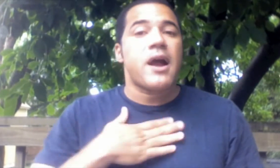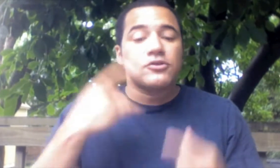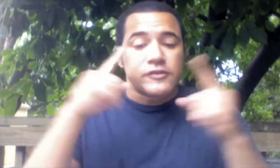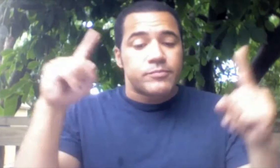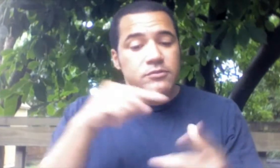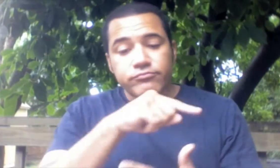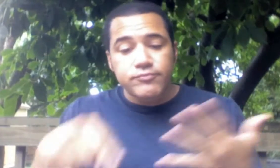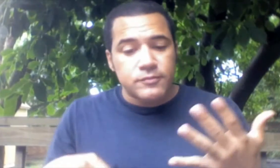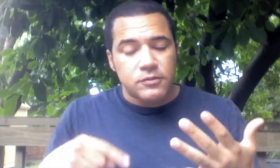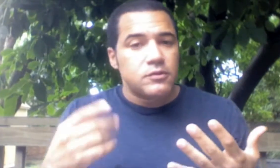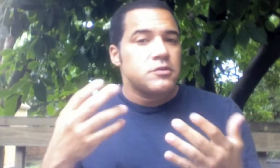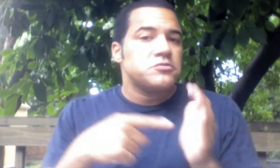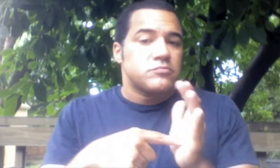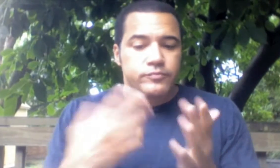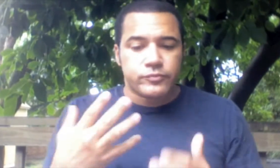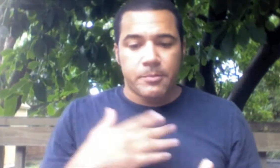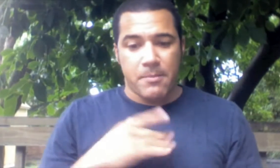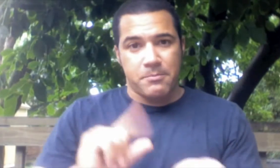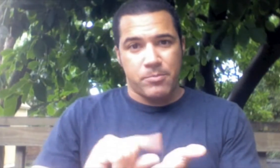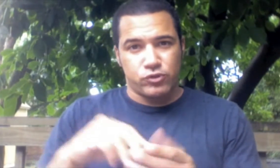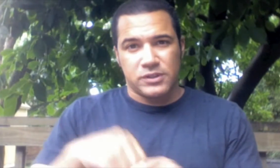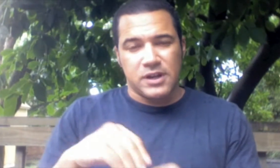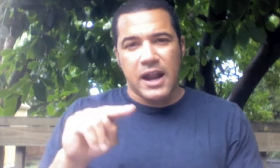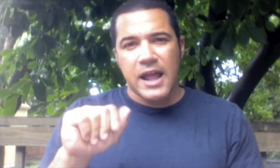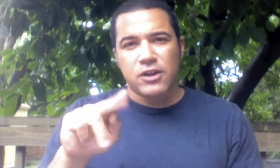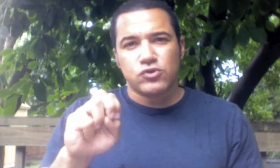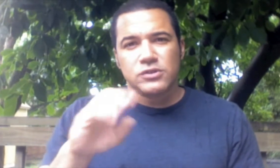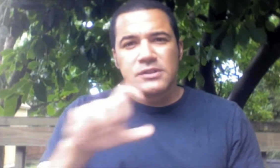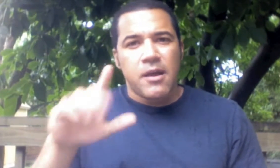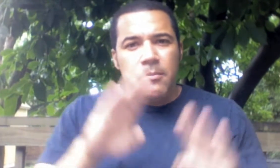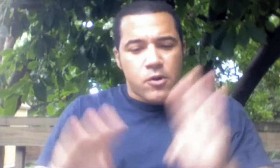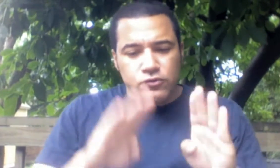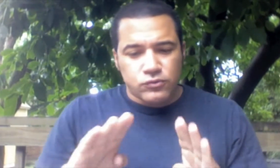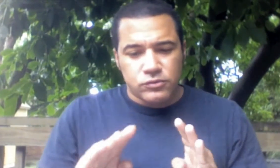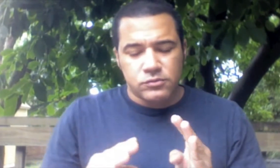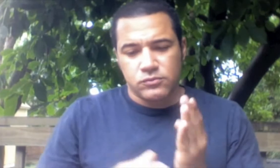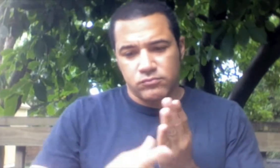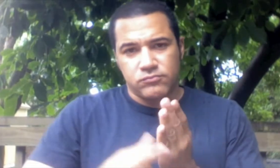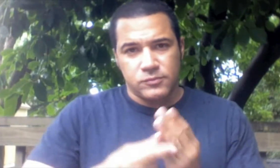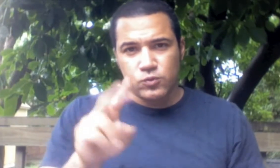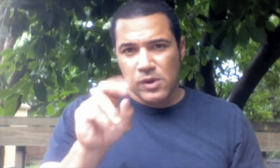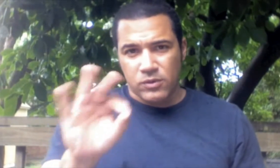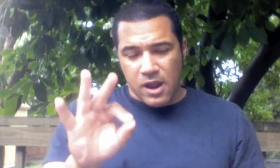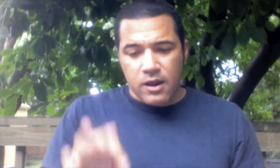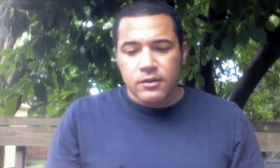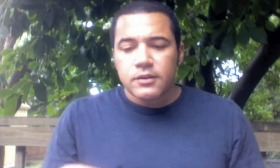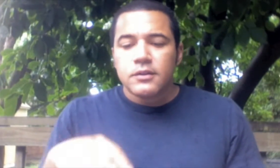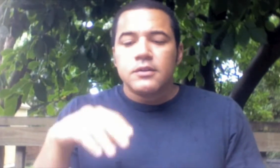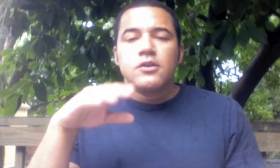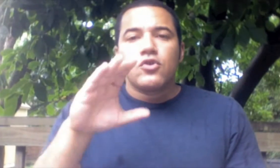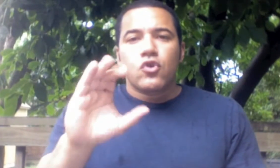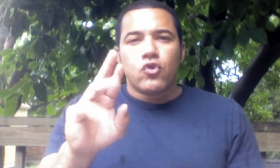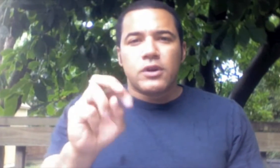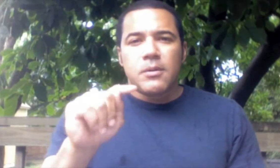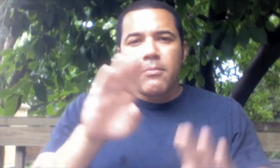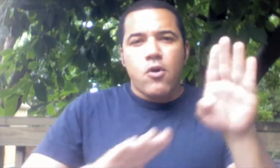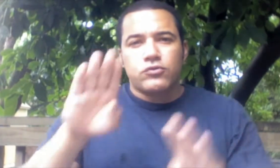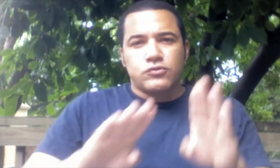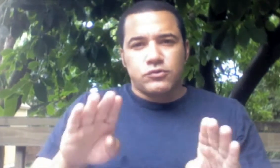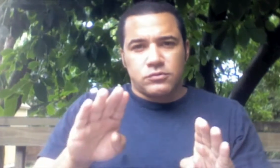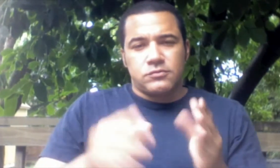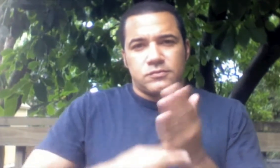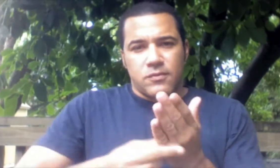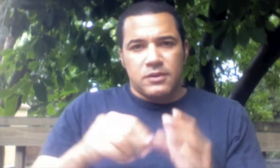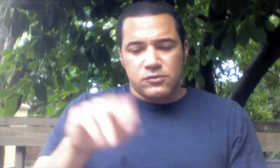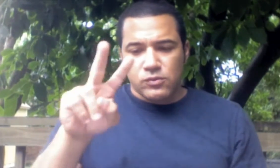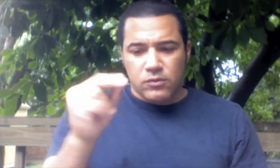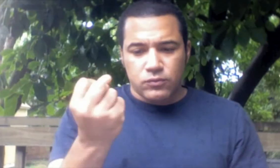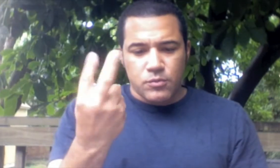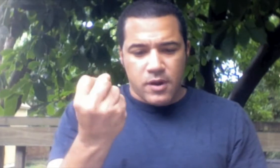Among my achievements are my publications in Nature Cell Biology (2009) and Current Biology (2012);